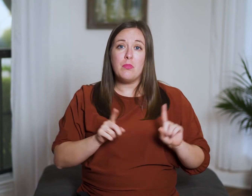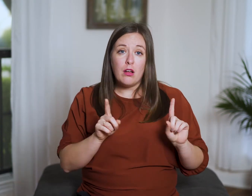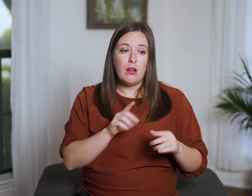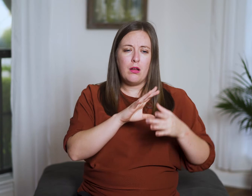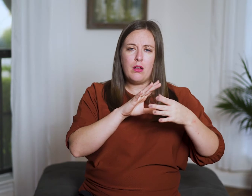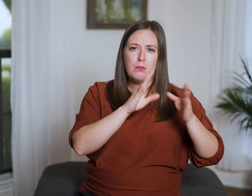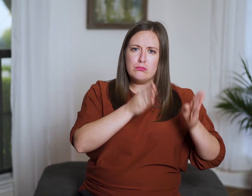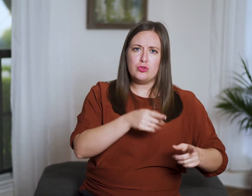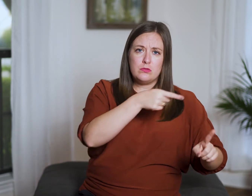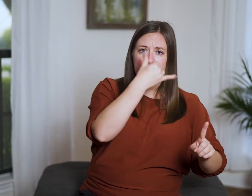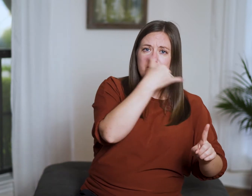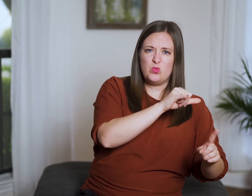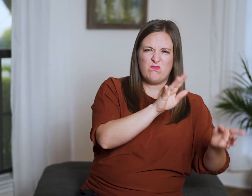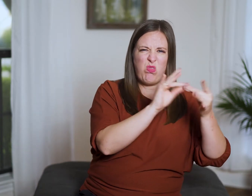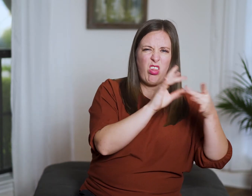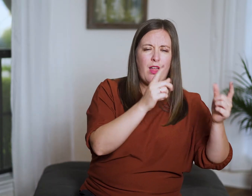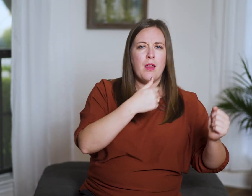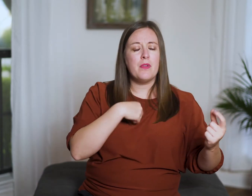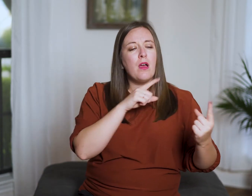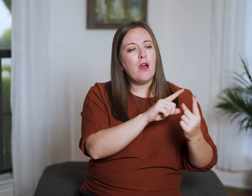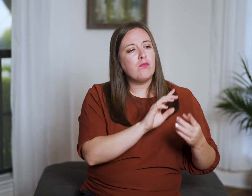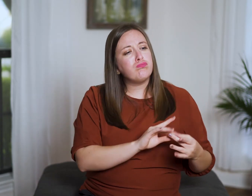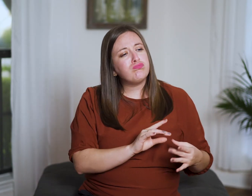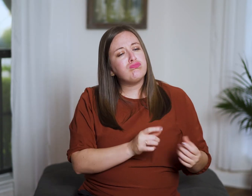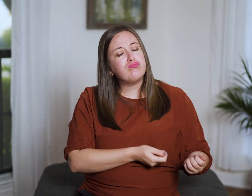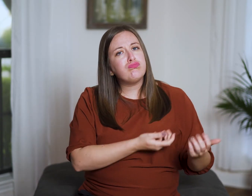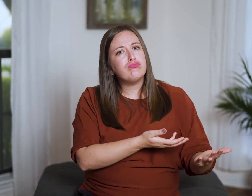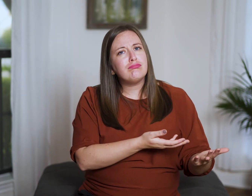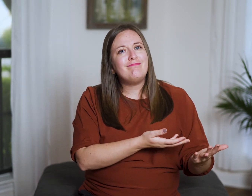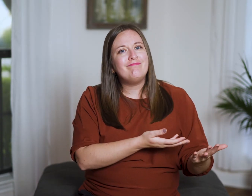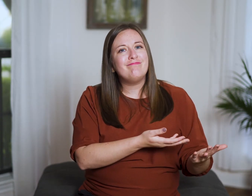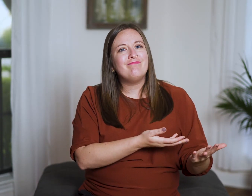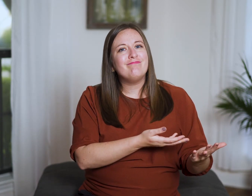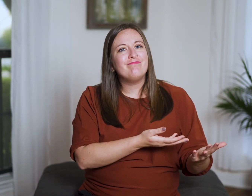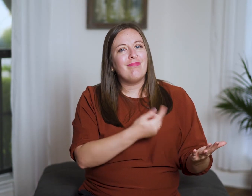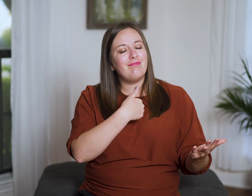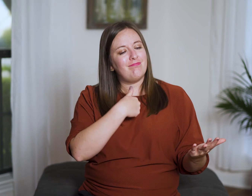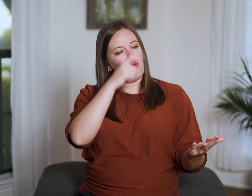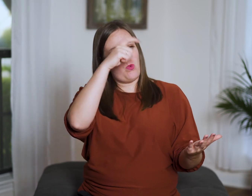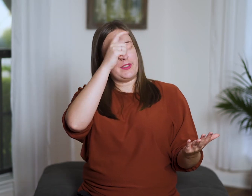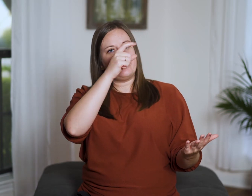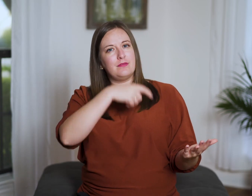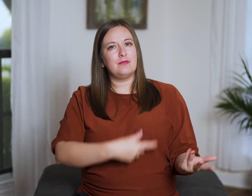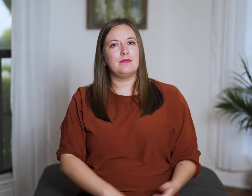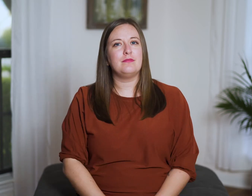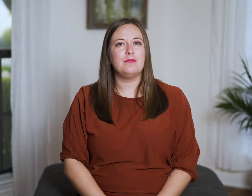Answer a fool according to his folly, lest he be wise in his own eyes.”